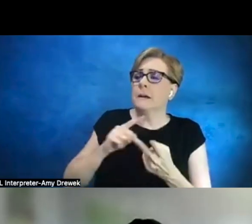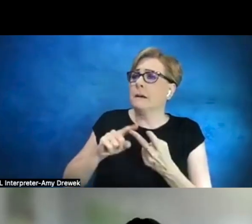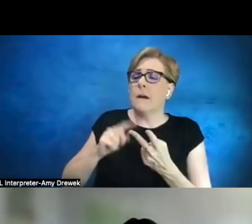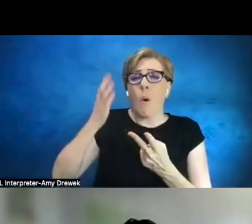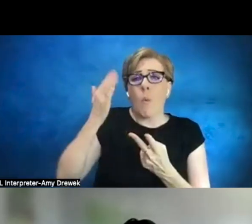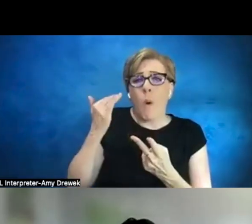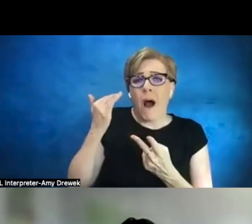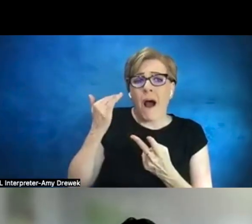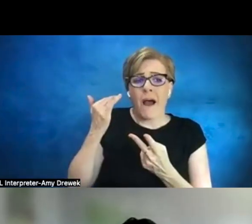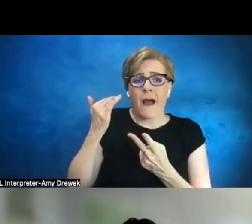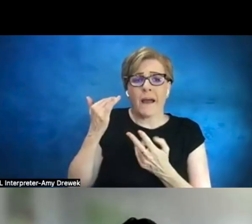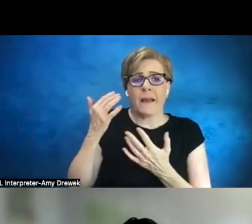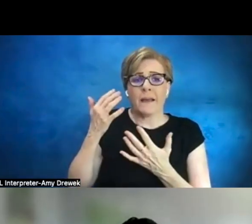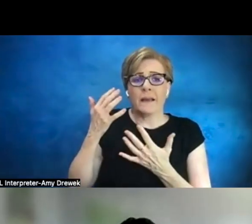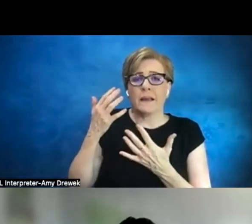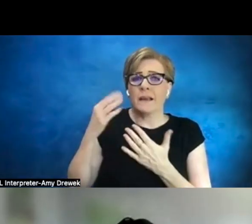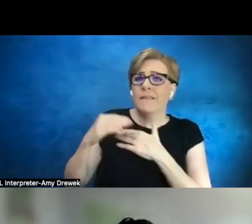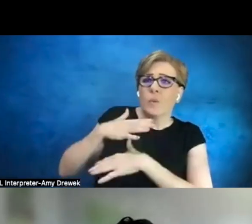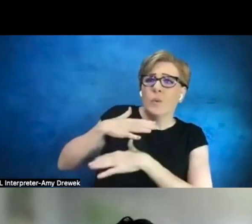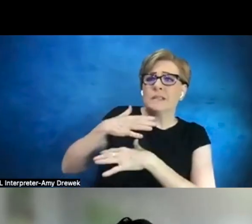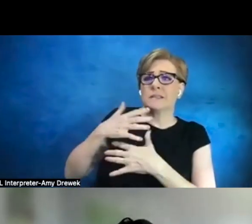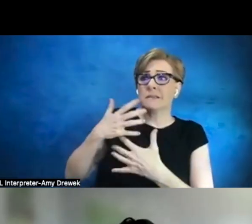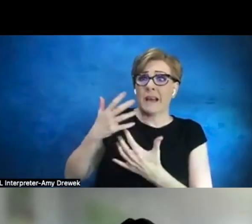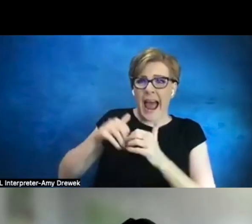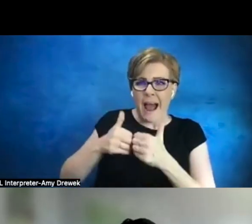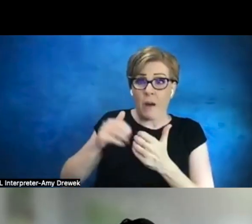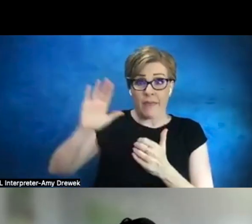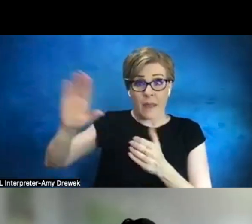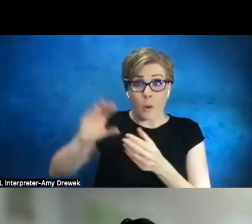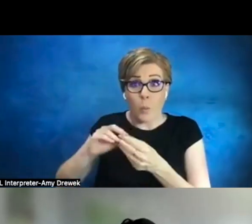or modeled to you? What they represented? I would love to hear from you. And again,